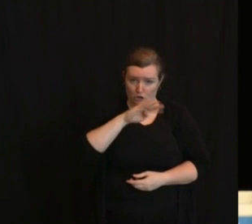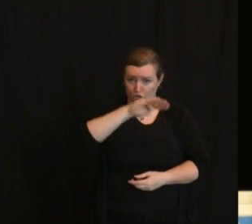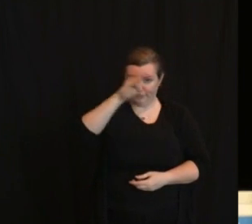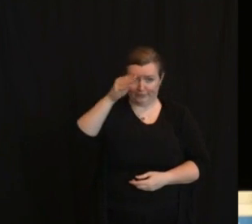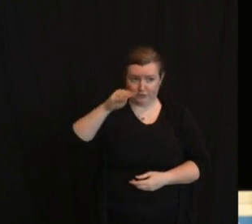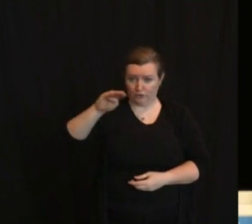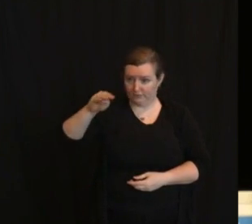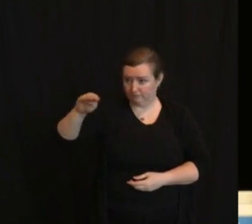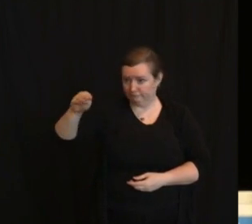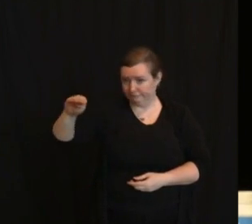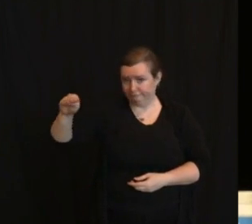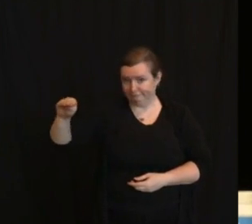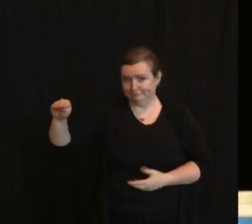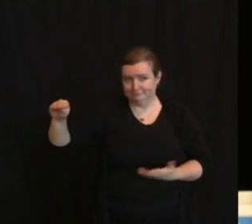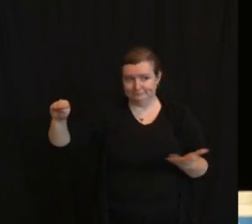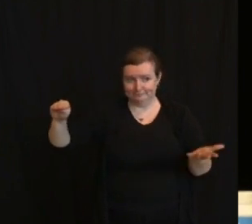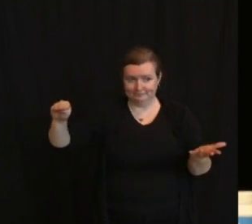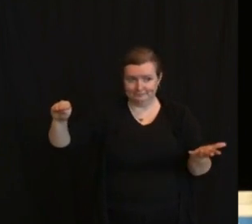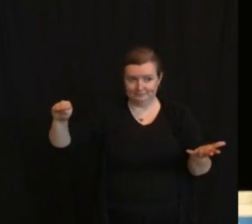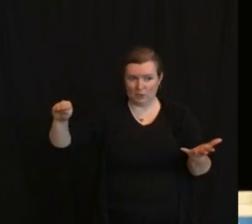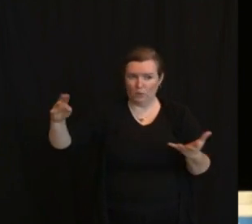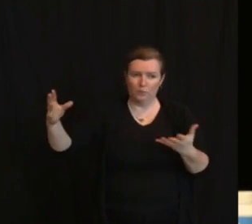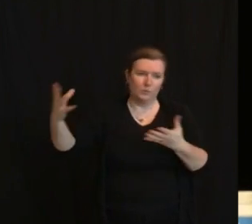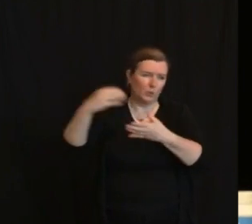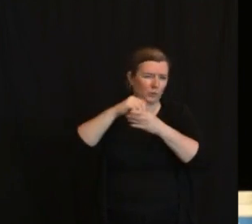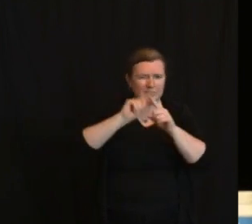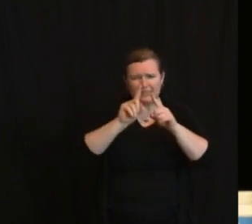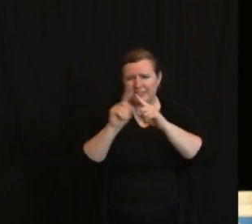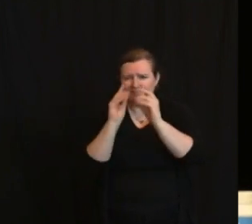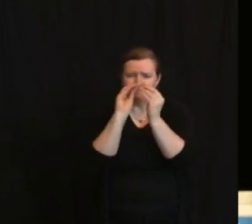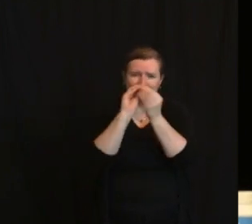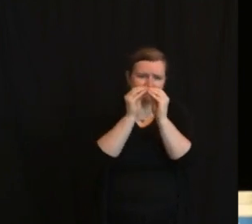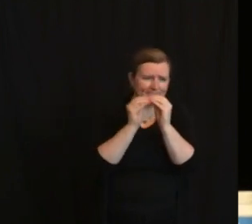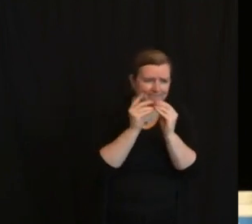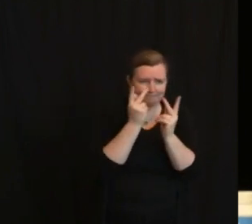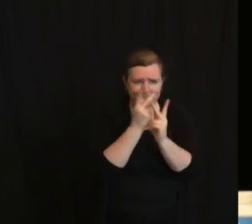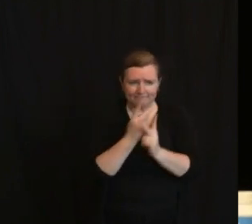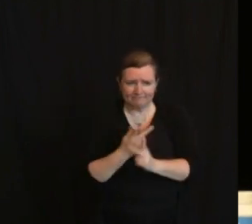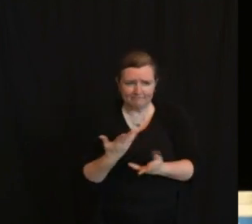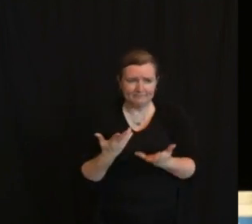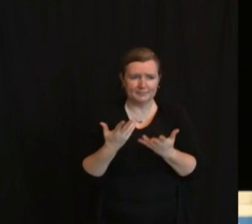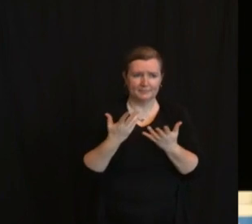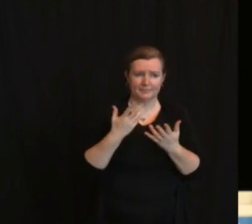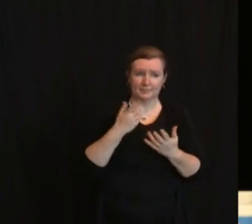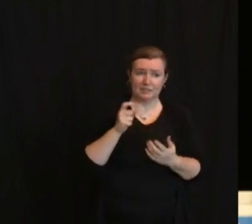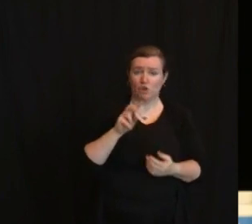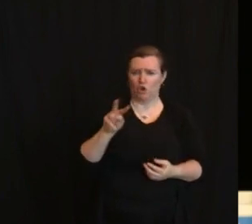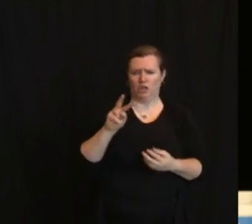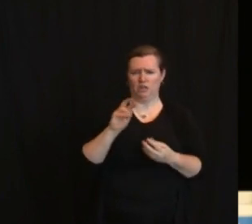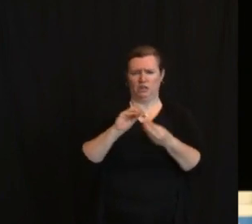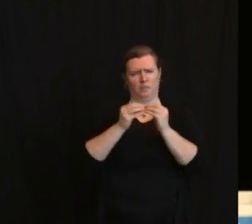QUESTION IS THAT THERE ISN'T A MAGIC NUMBER PER SAY BUT THAT LOOKING AT THE EPI CURVE TAKES